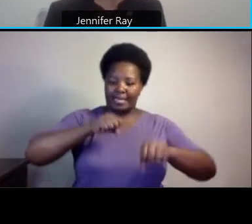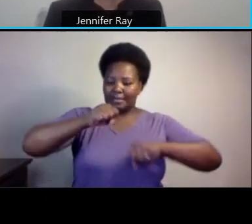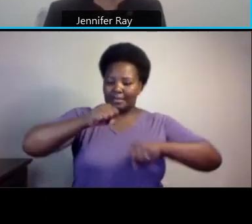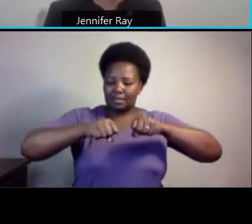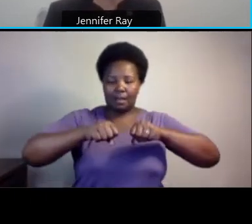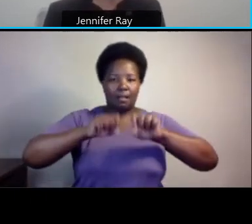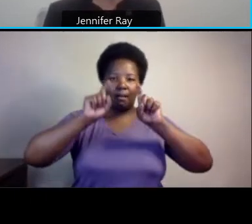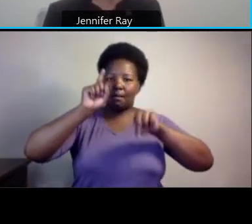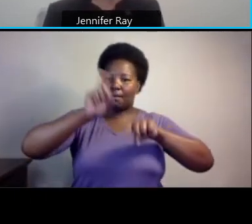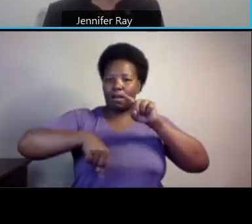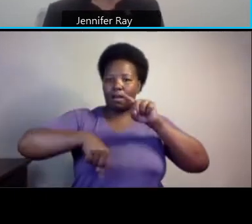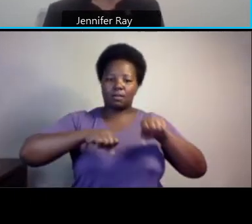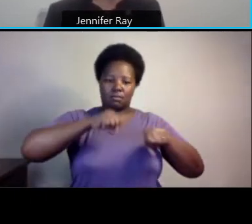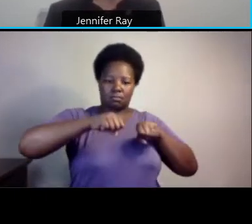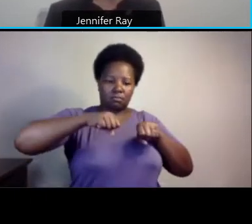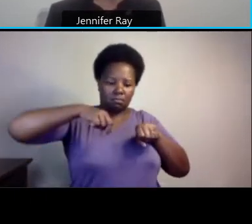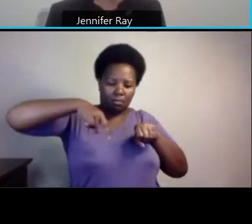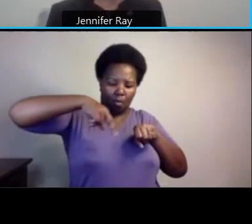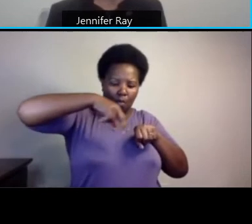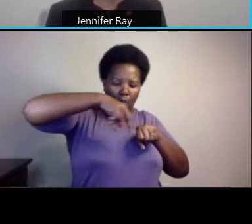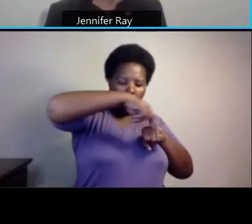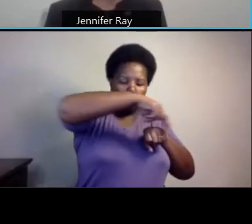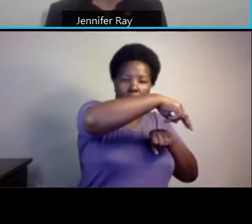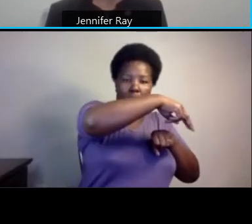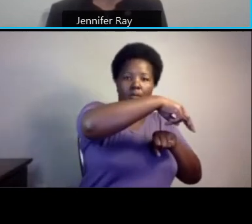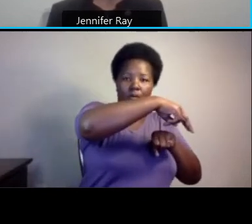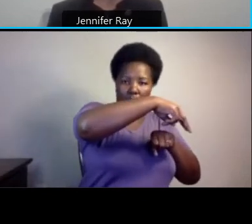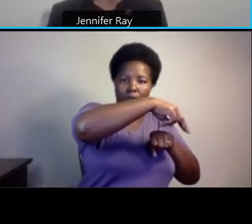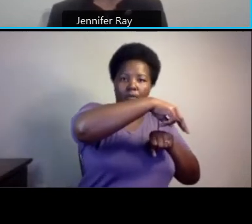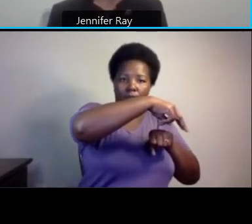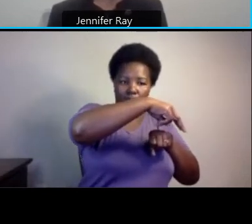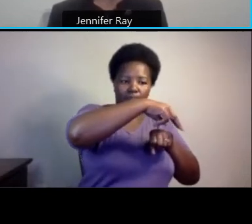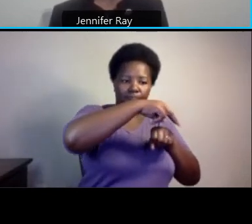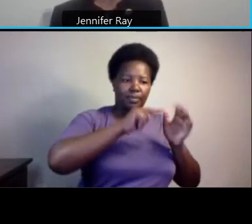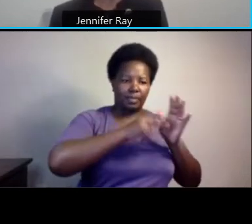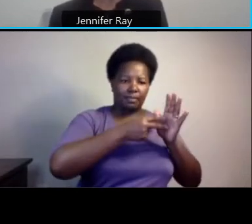the same amount if you include a cycle track right it's just a matter of whether the bike lanes are